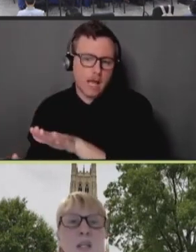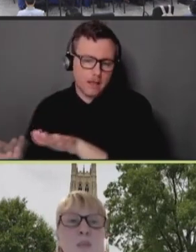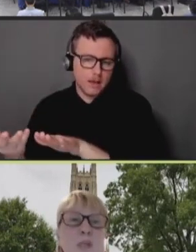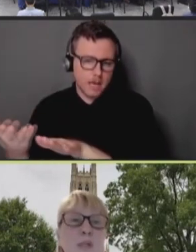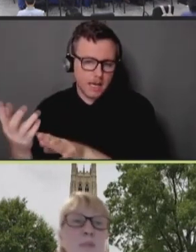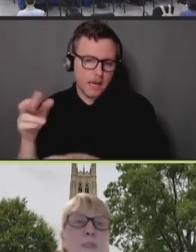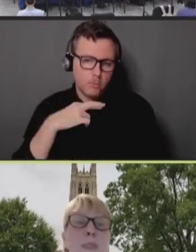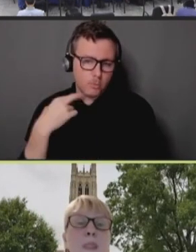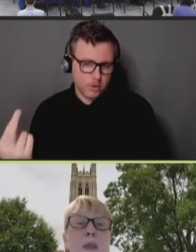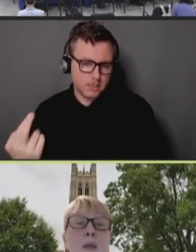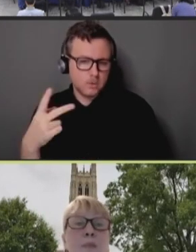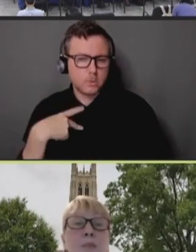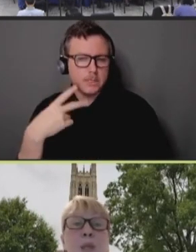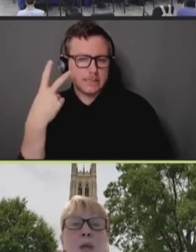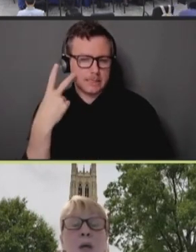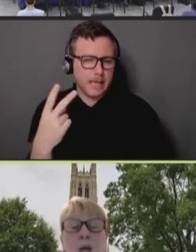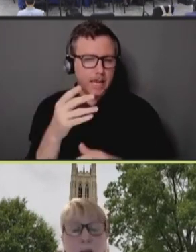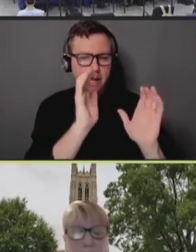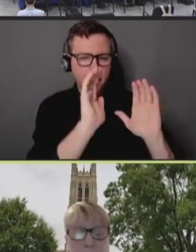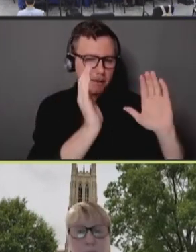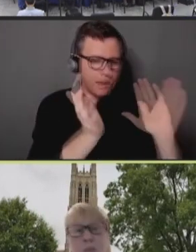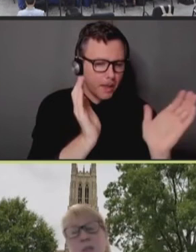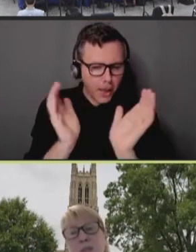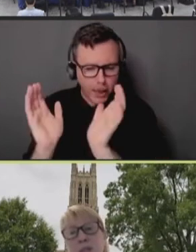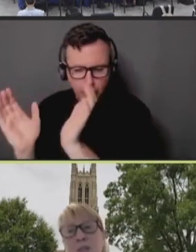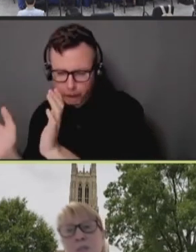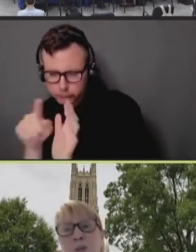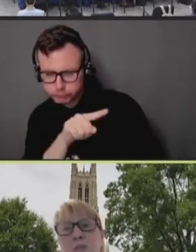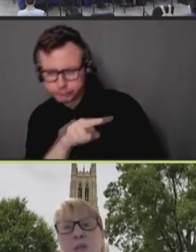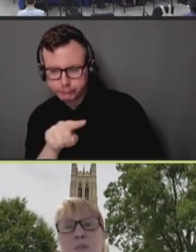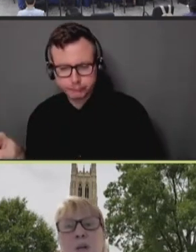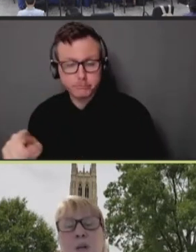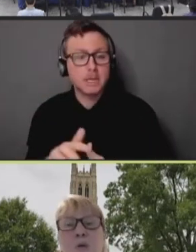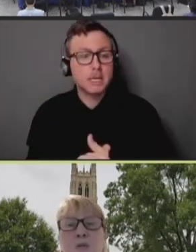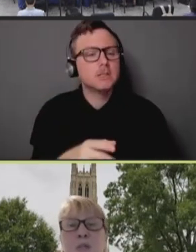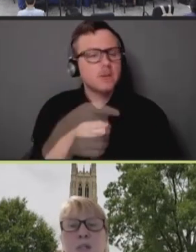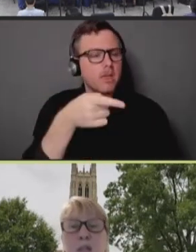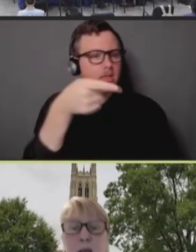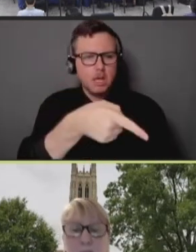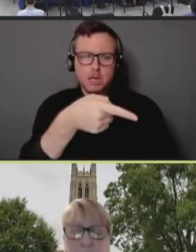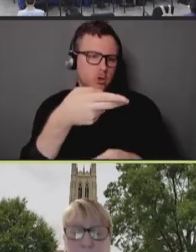Next slide, please. This is a brief summary of the results.